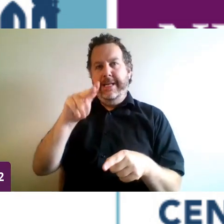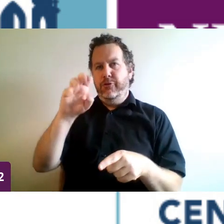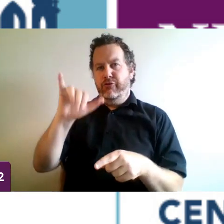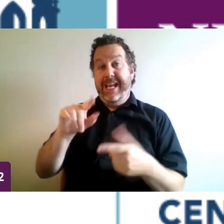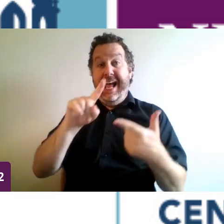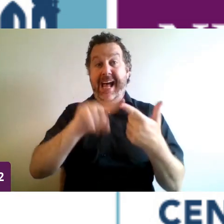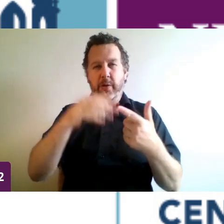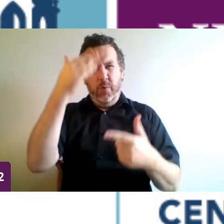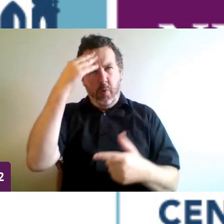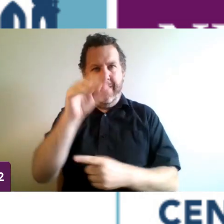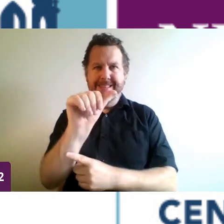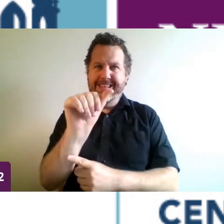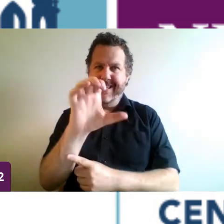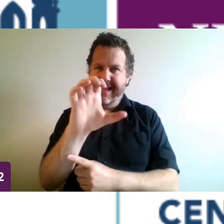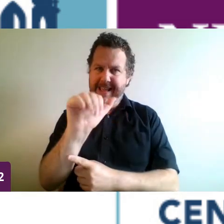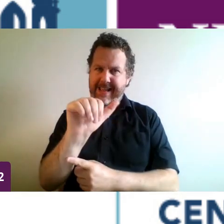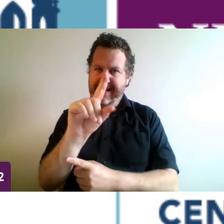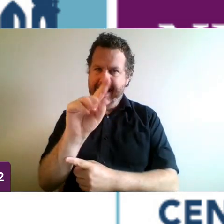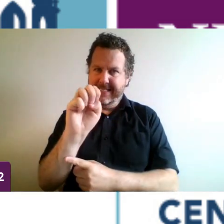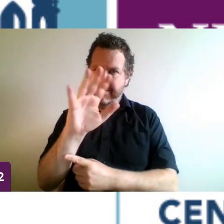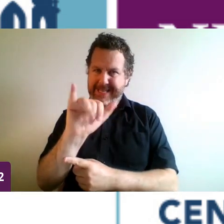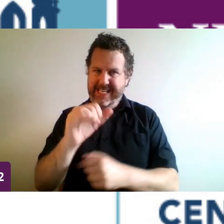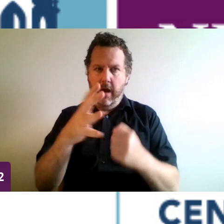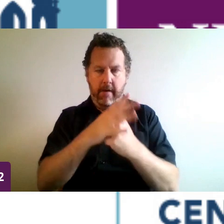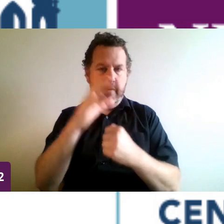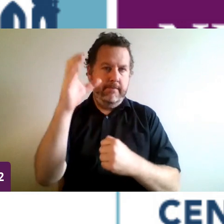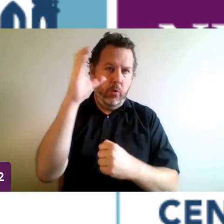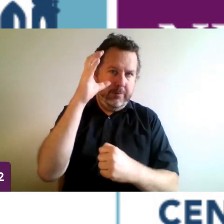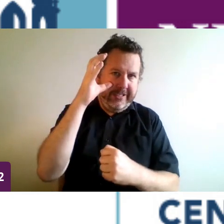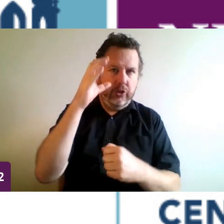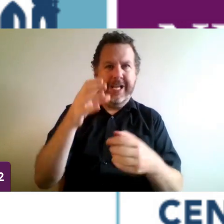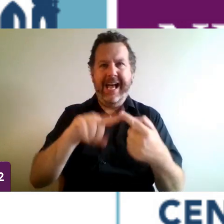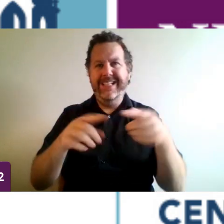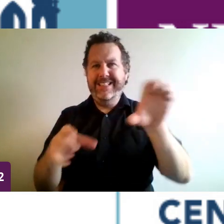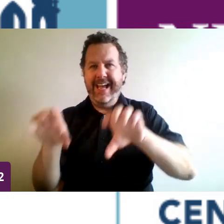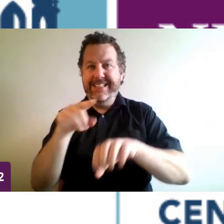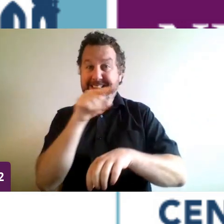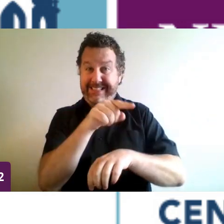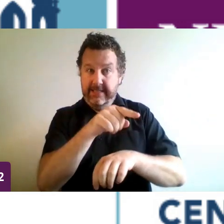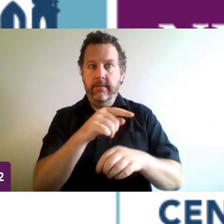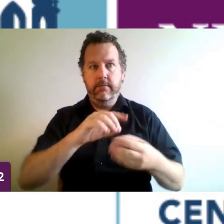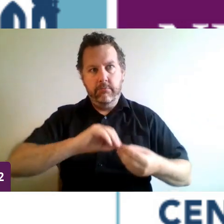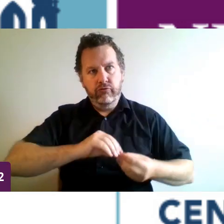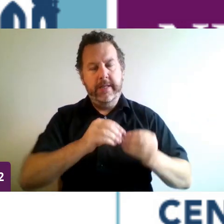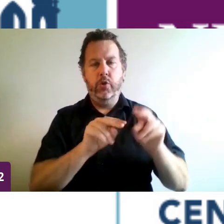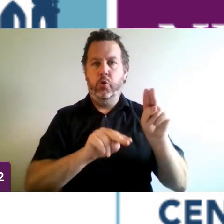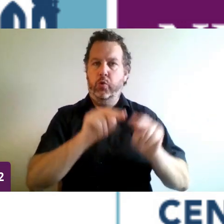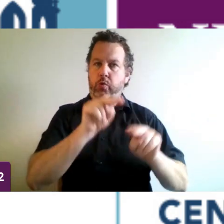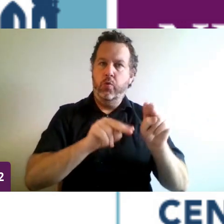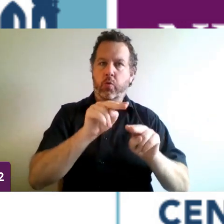the Academy of sciences is creating a new set of inclusion standards that every single film